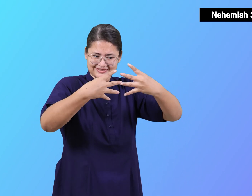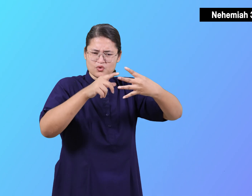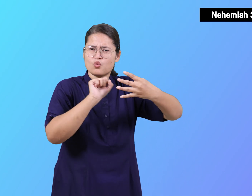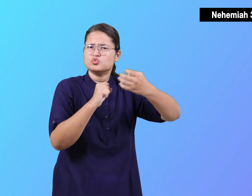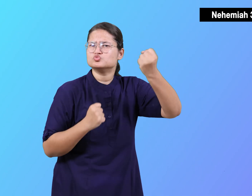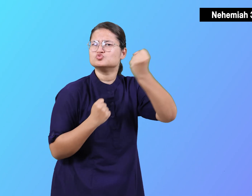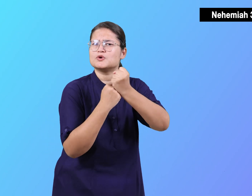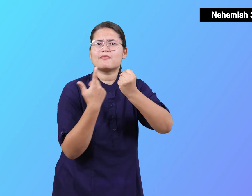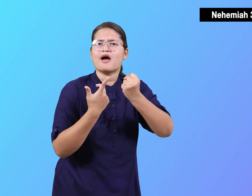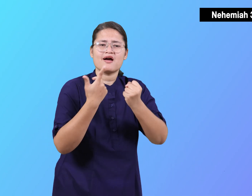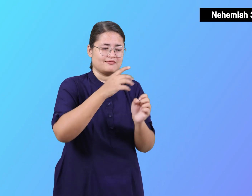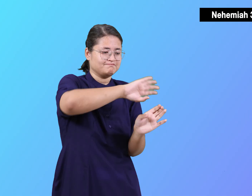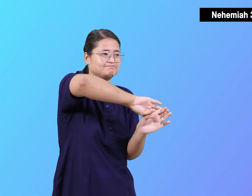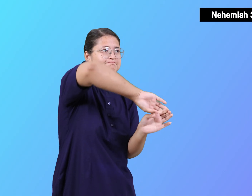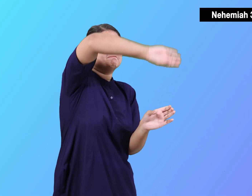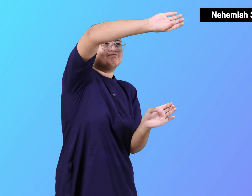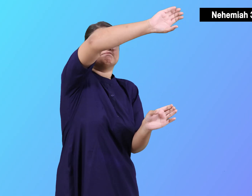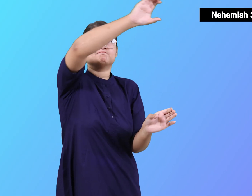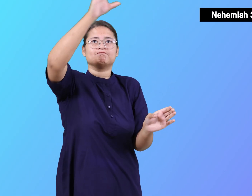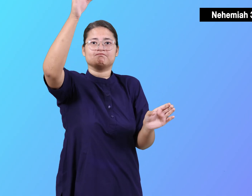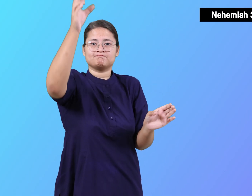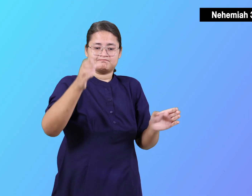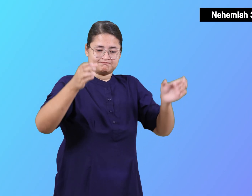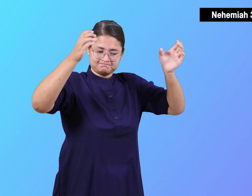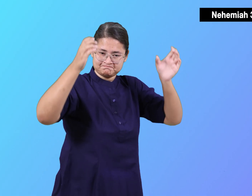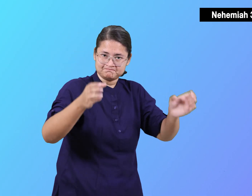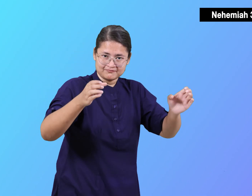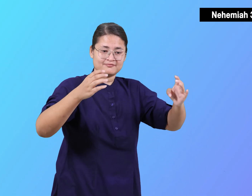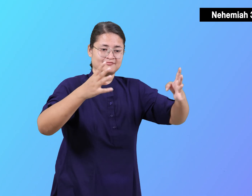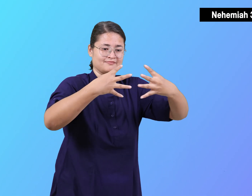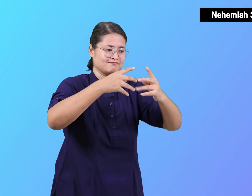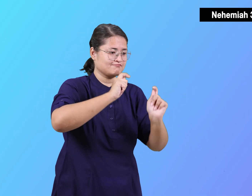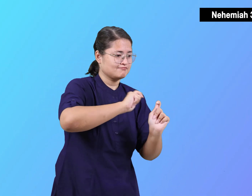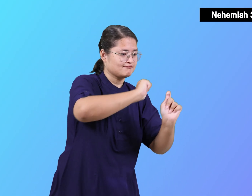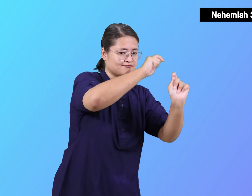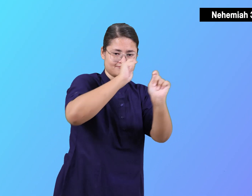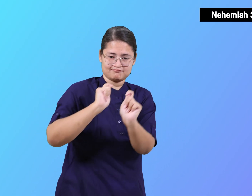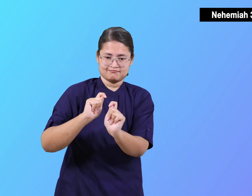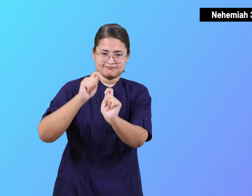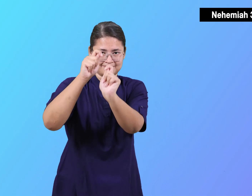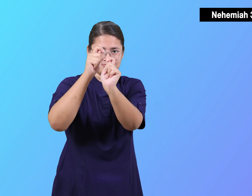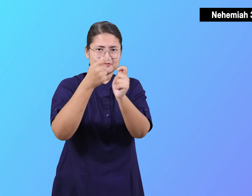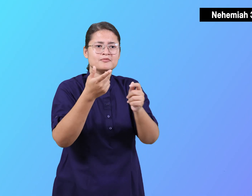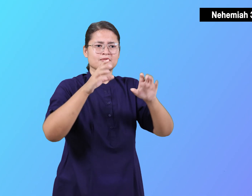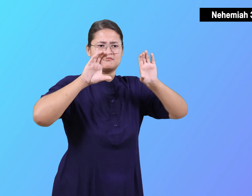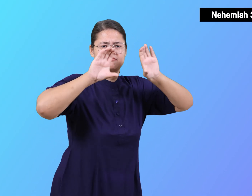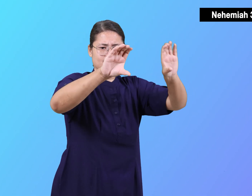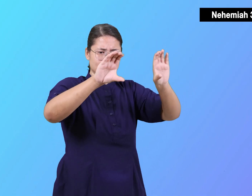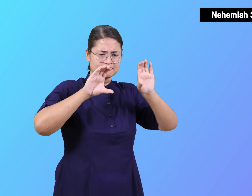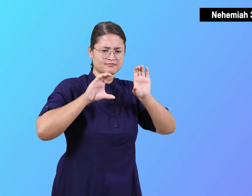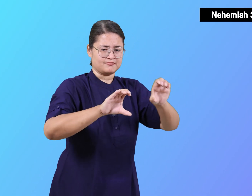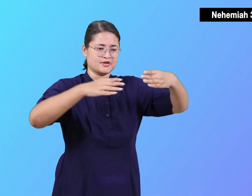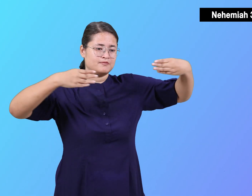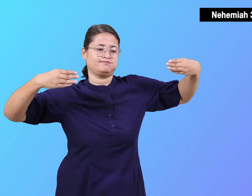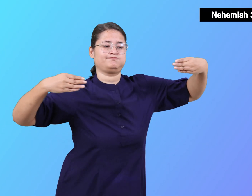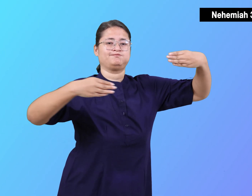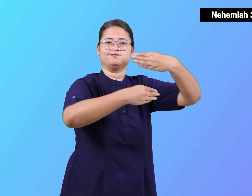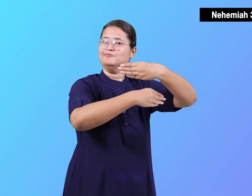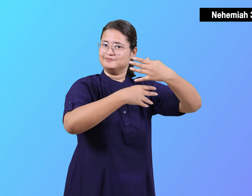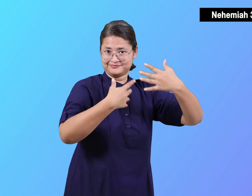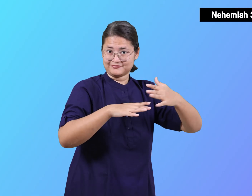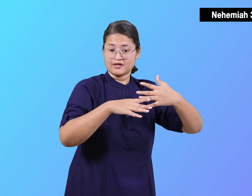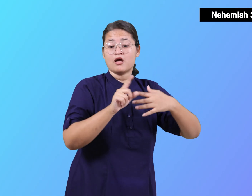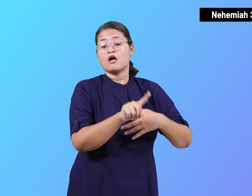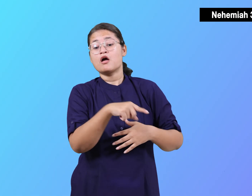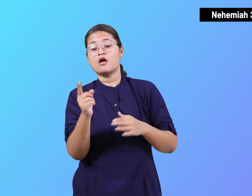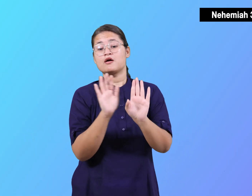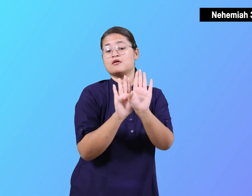They set the beams and the gates in place on the wall. Then they put the locks and bolts on the gates.